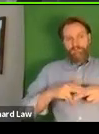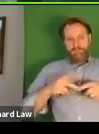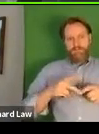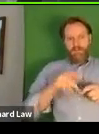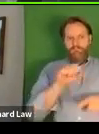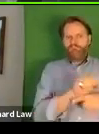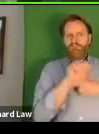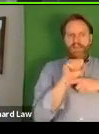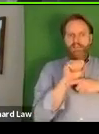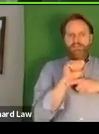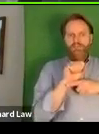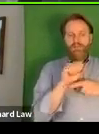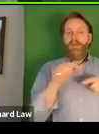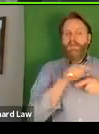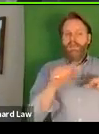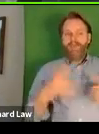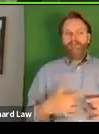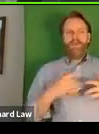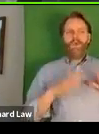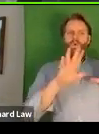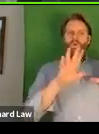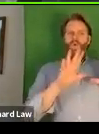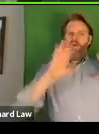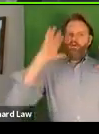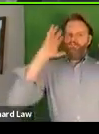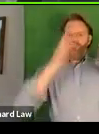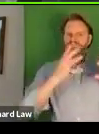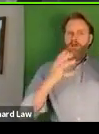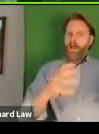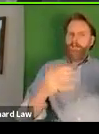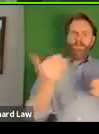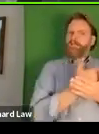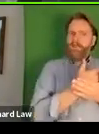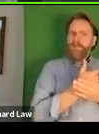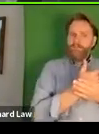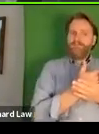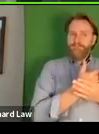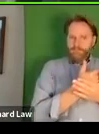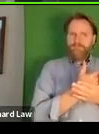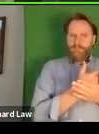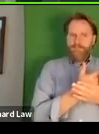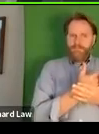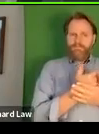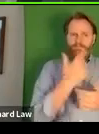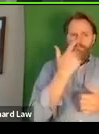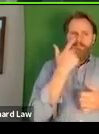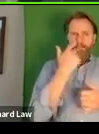their safety is compromised in attending court and that includes not being